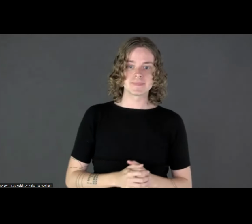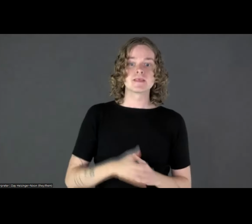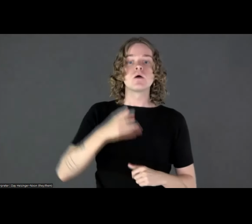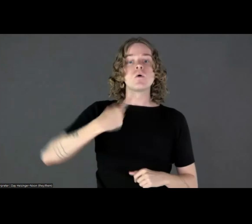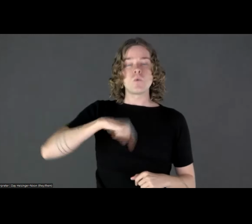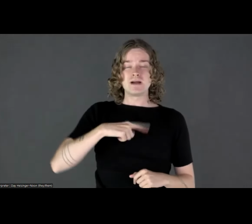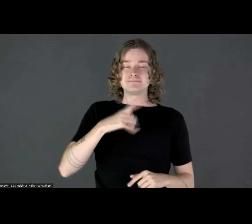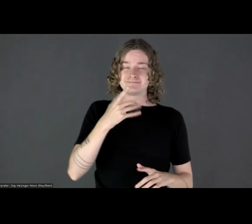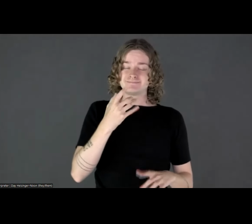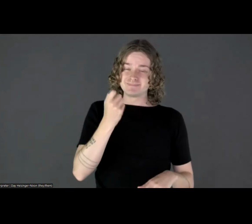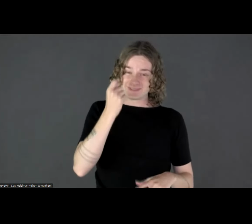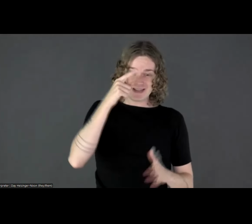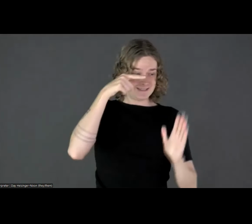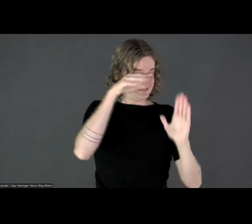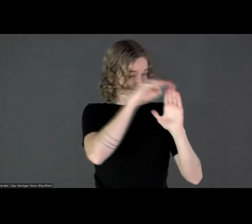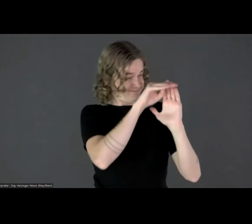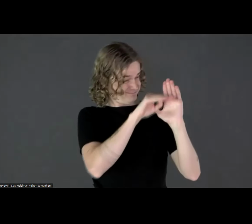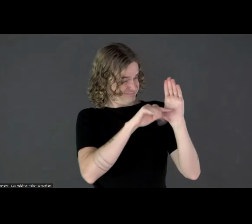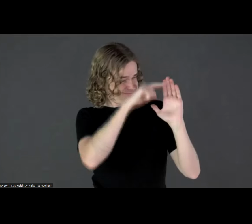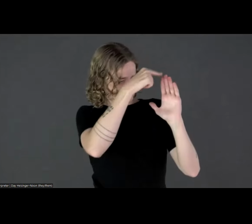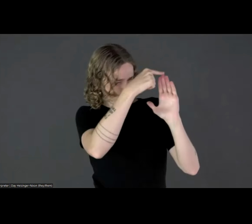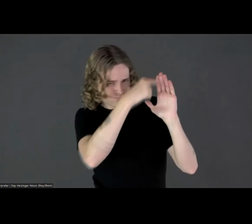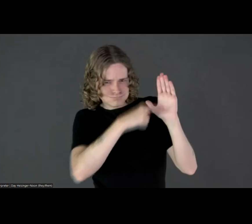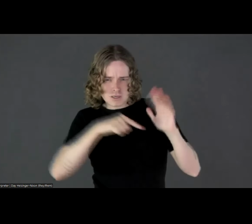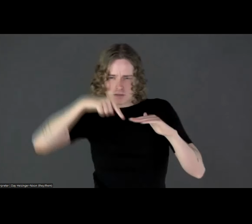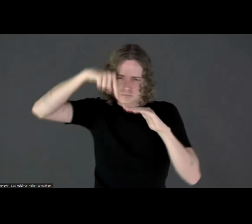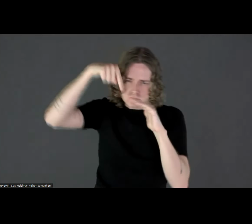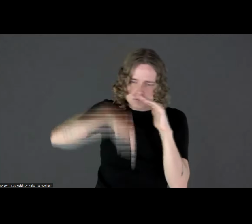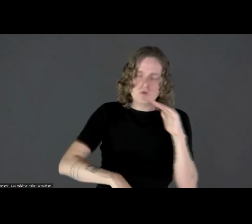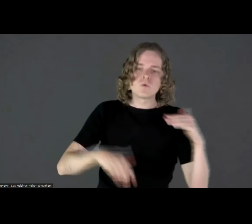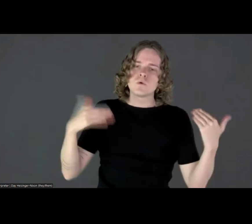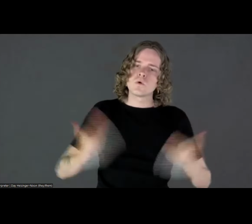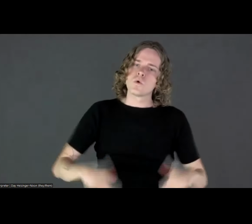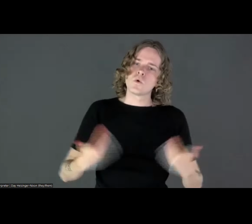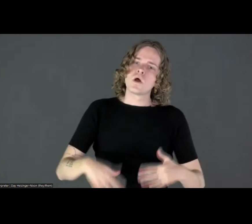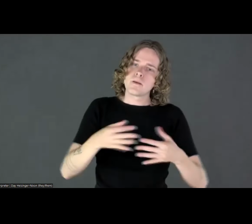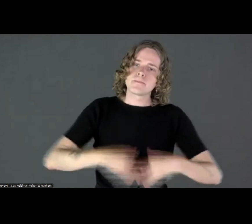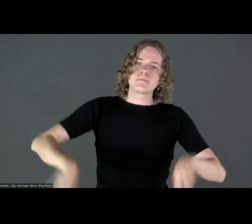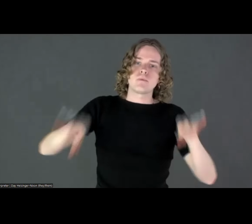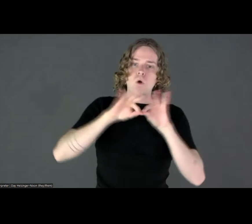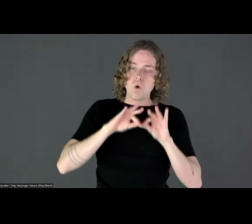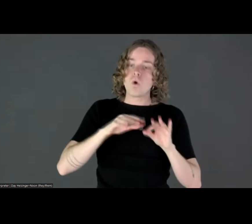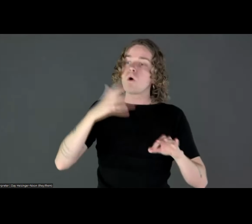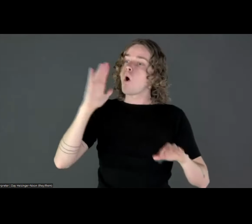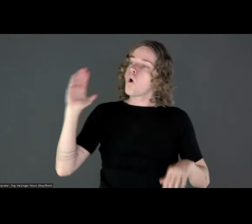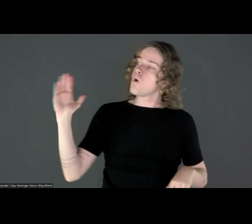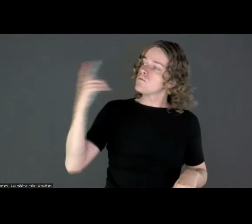organization that is serious about involving and reaching everyone in their humanitarian action.